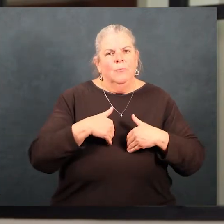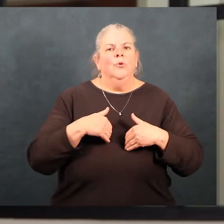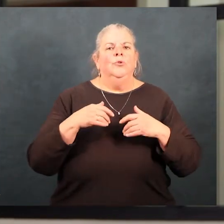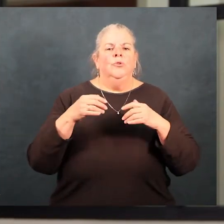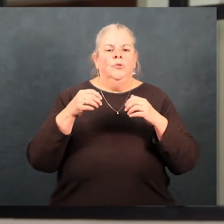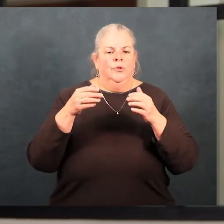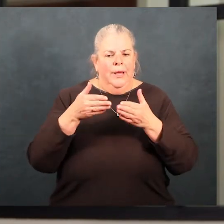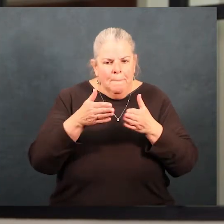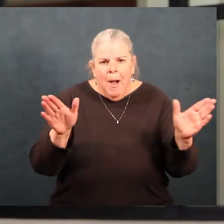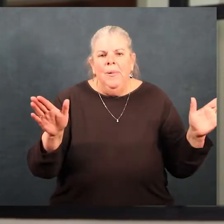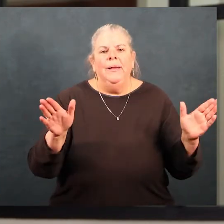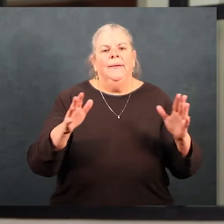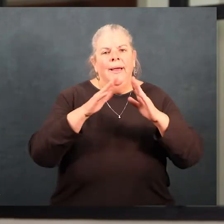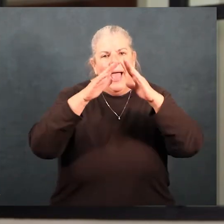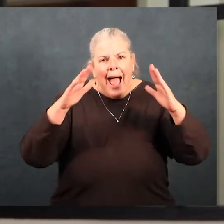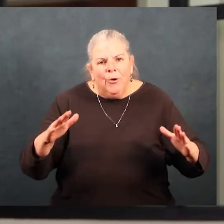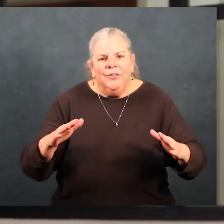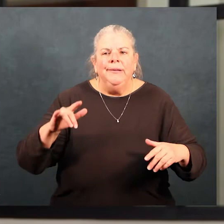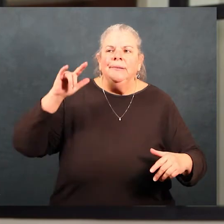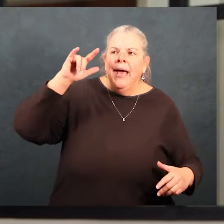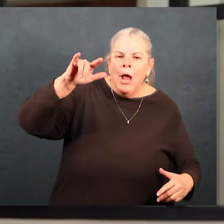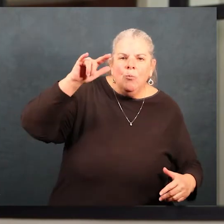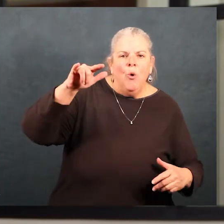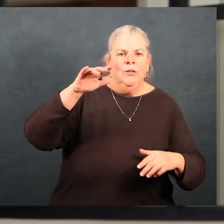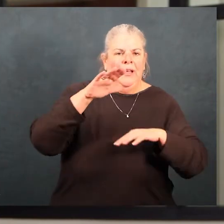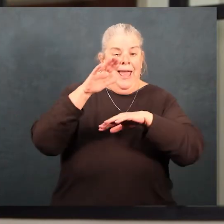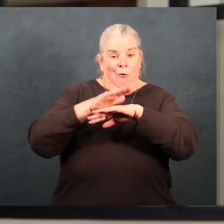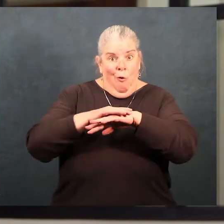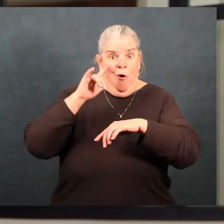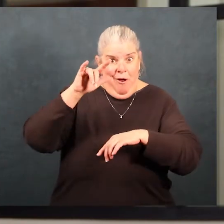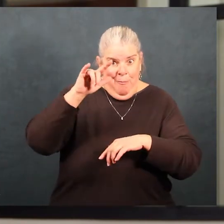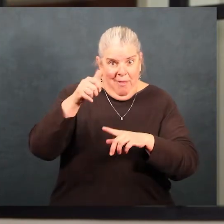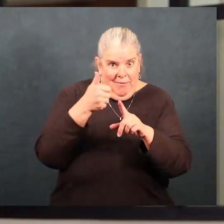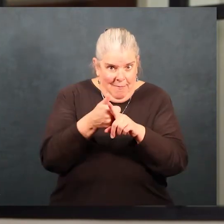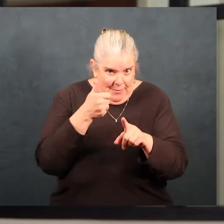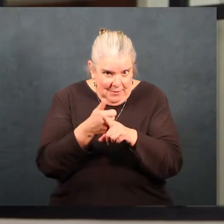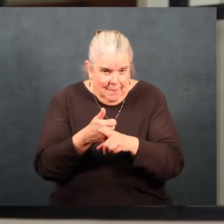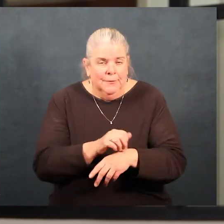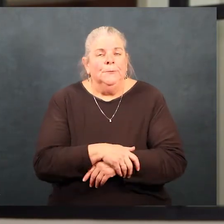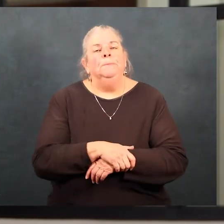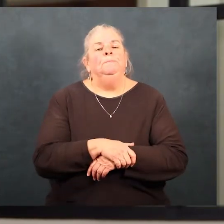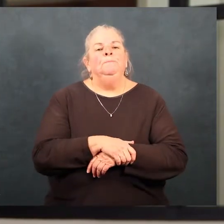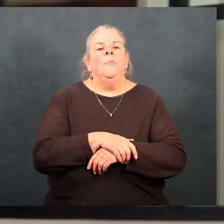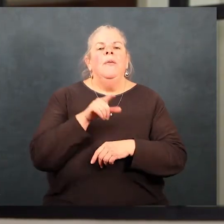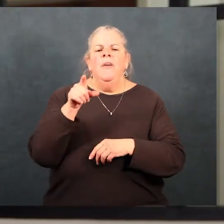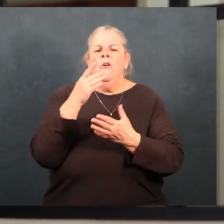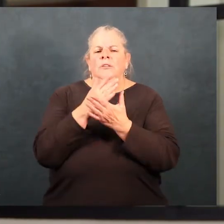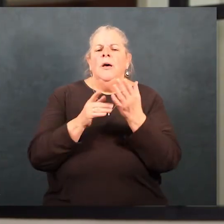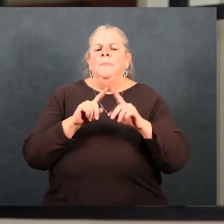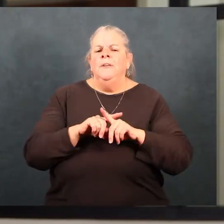and in airports and airlines. And there's some differences, depending on if you have